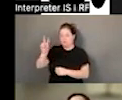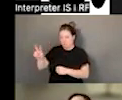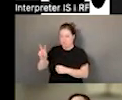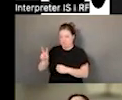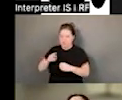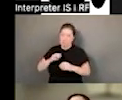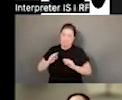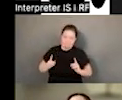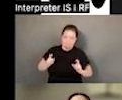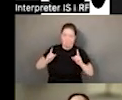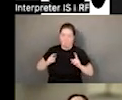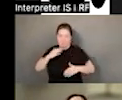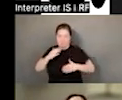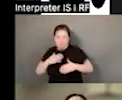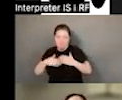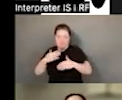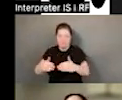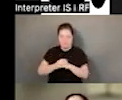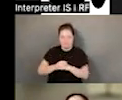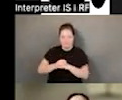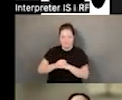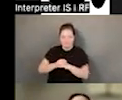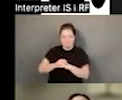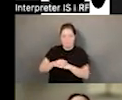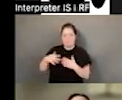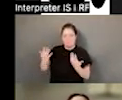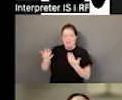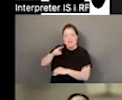That's also a very long name, but short is called Bufdir.